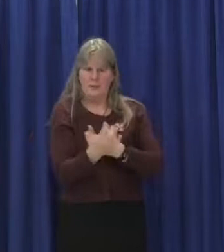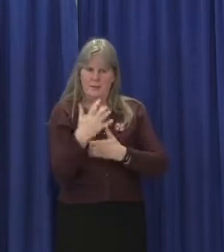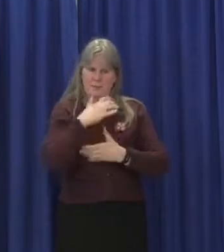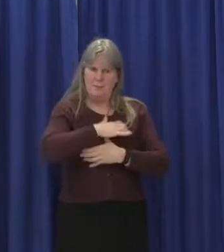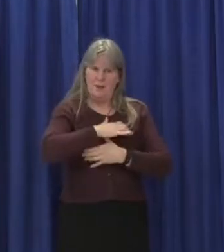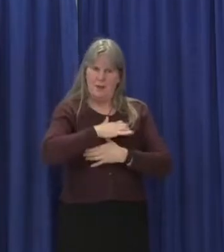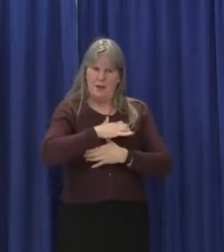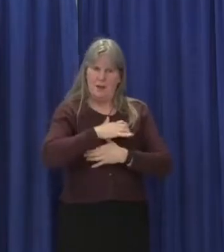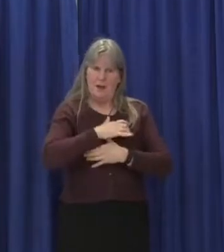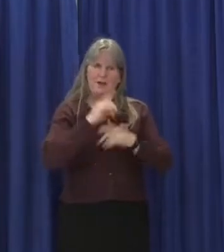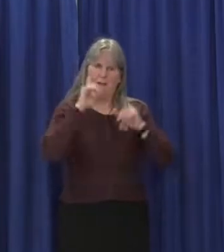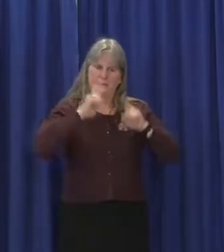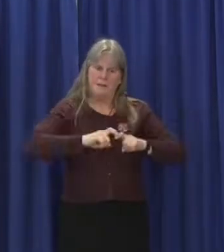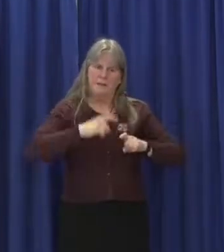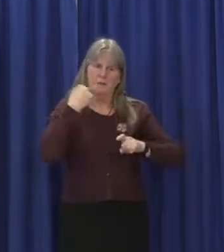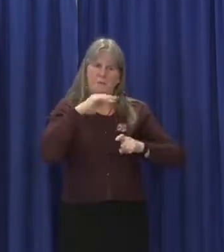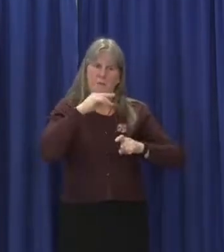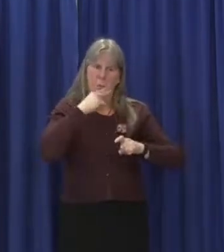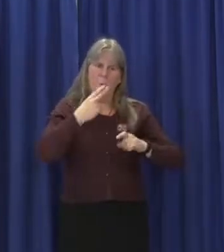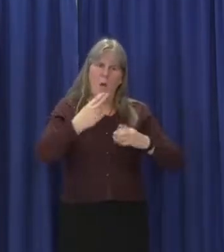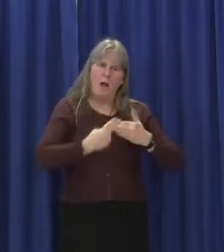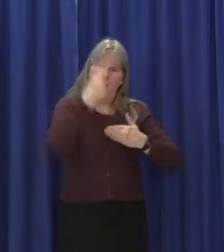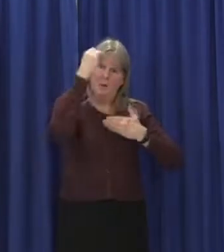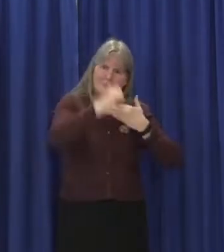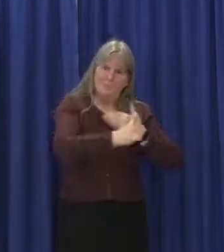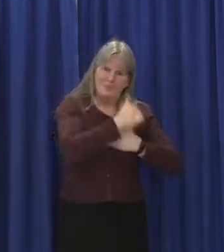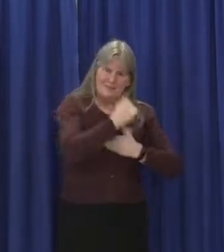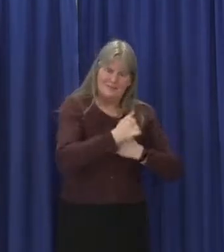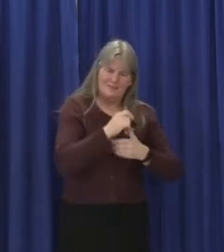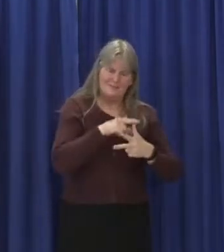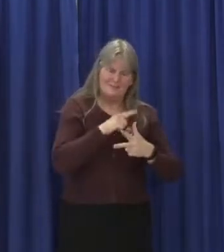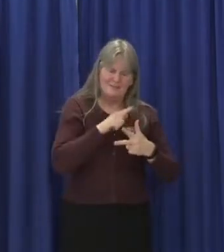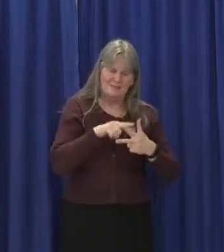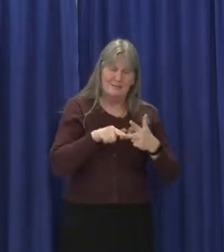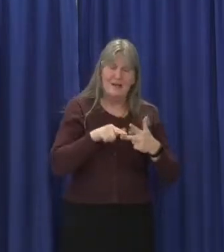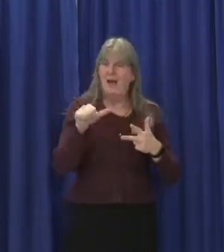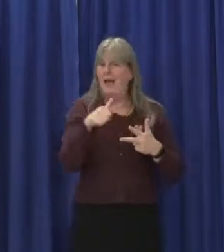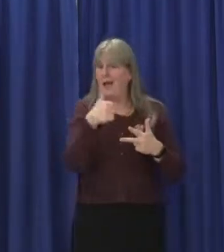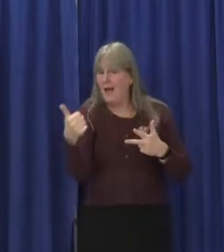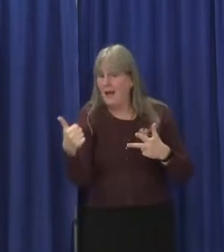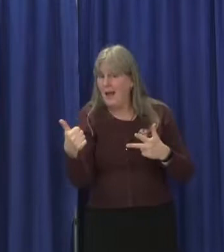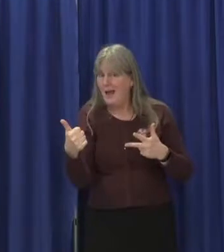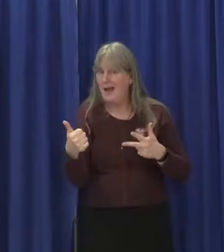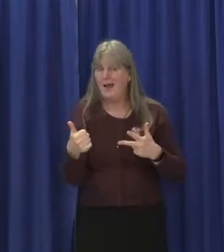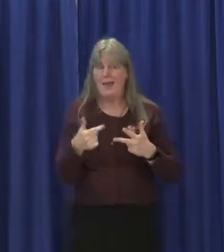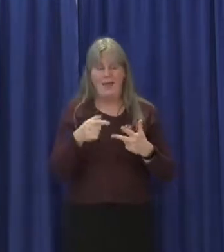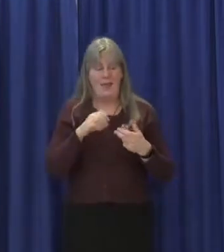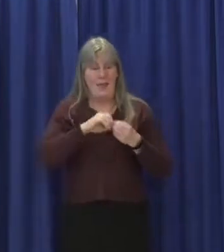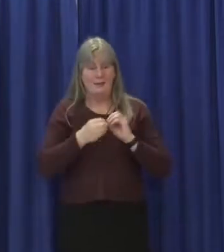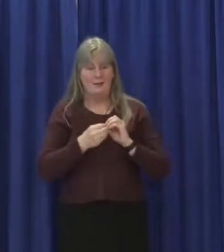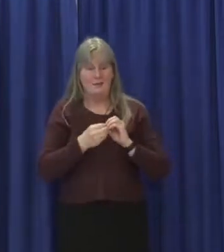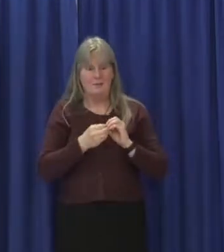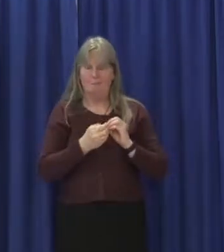people who are most at risk. The third factor that is really important in Yukon is these numbers jump around every day.